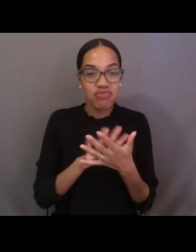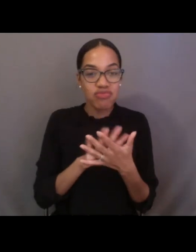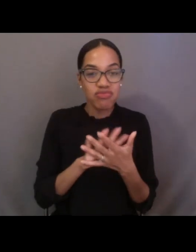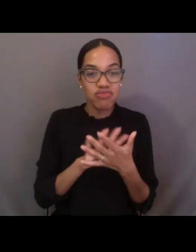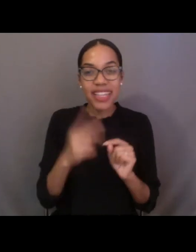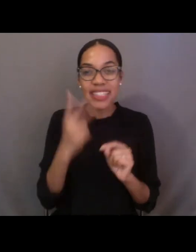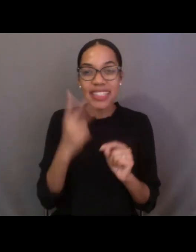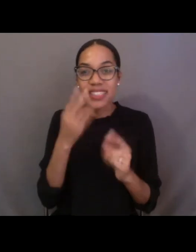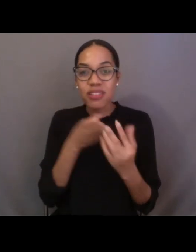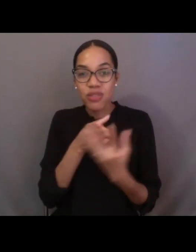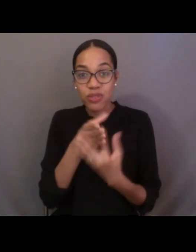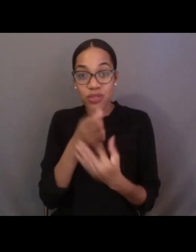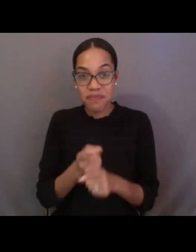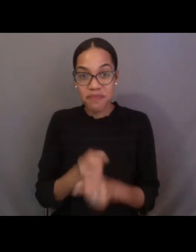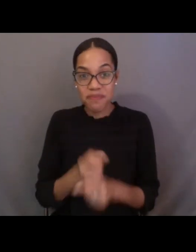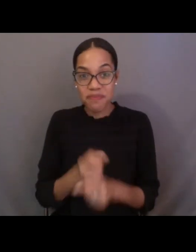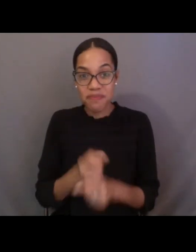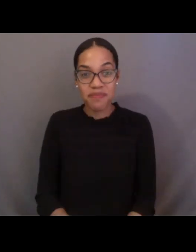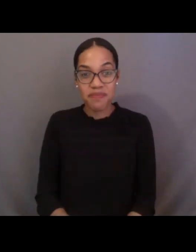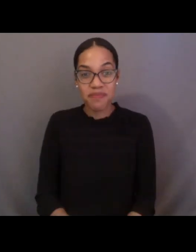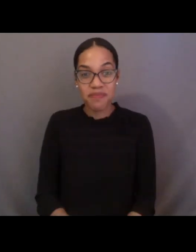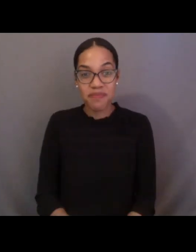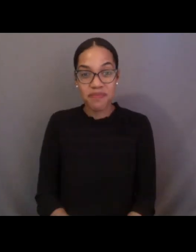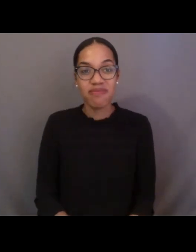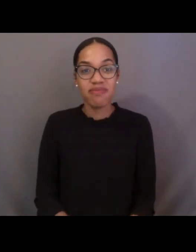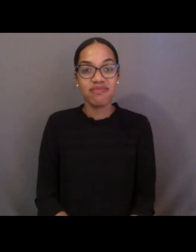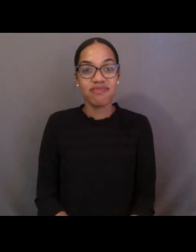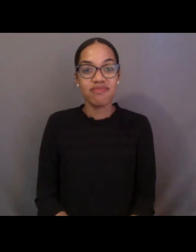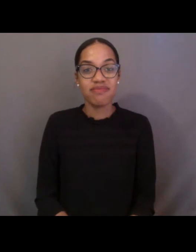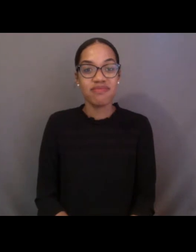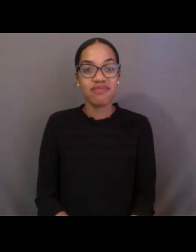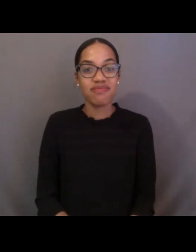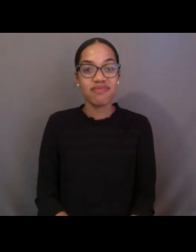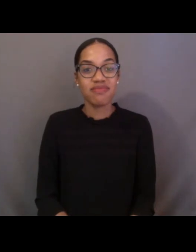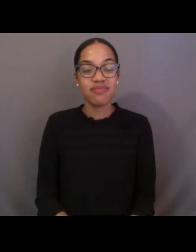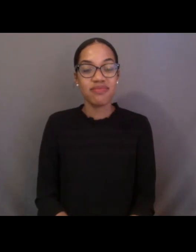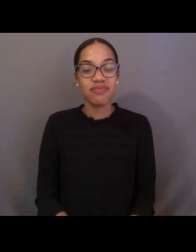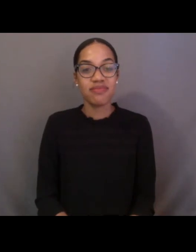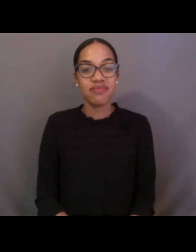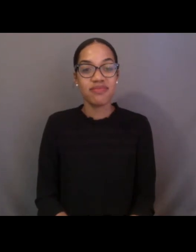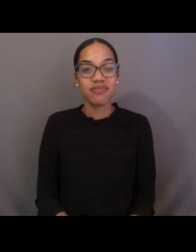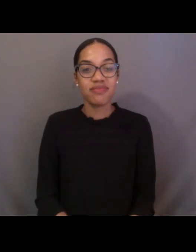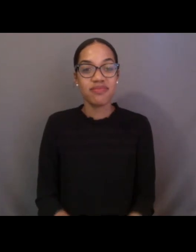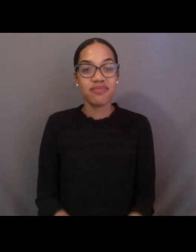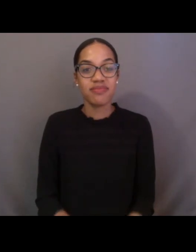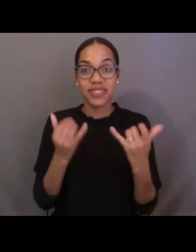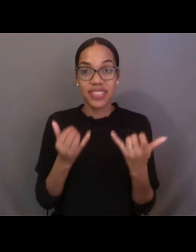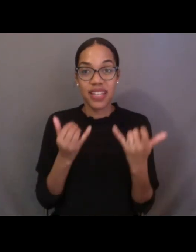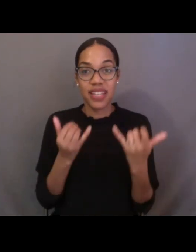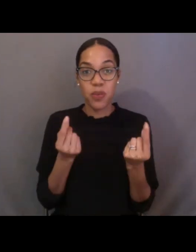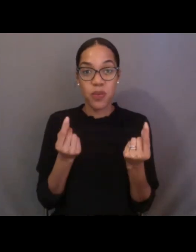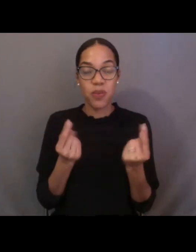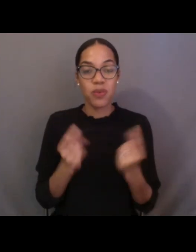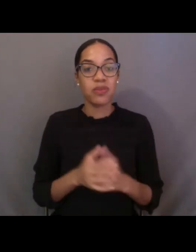All right. Now, I'm going to add the same number of oysters.